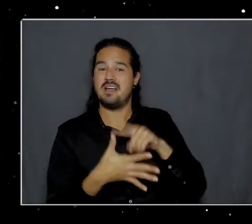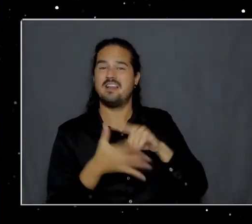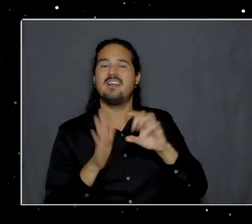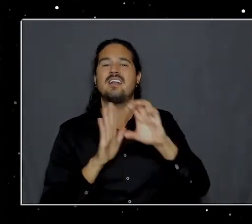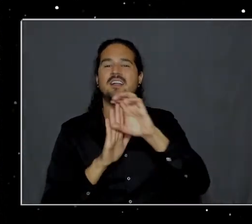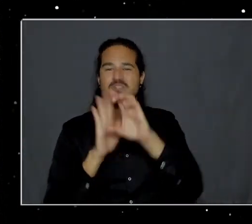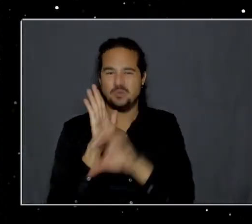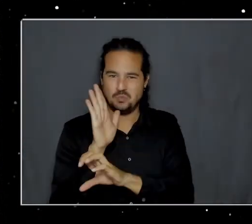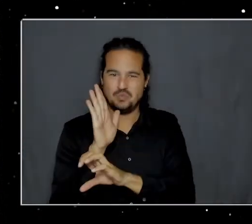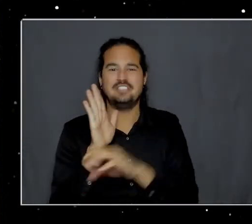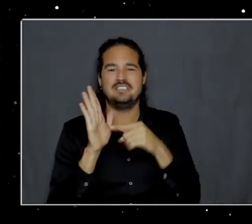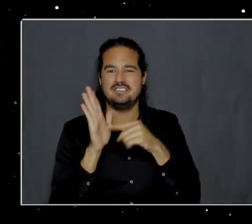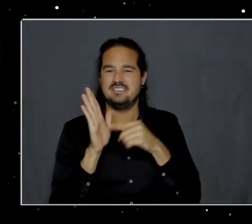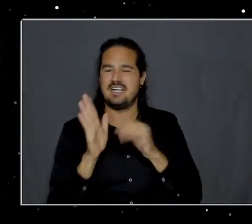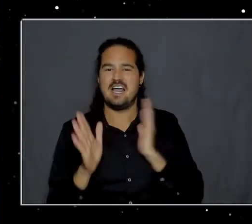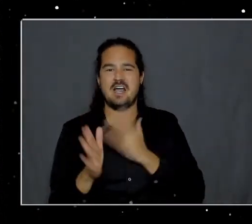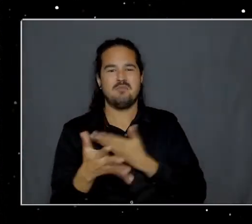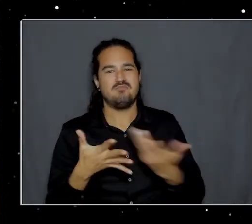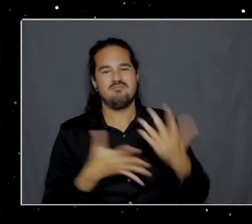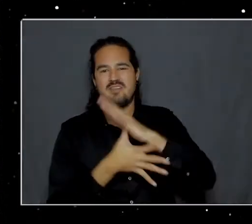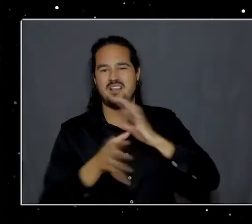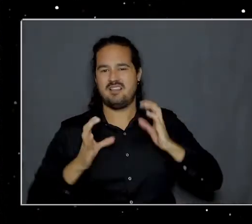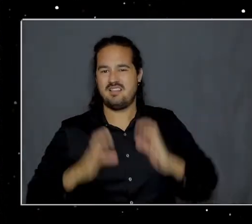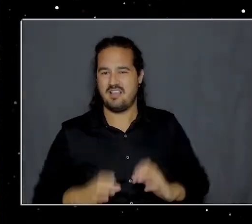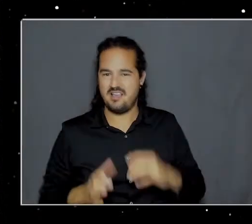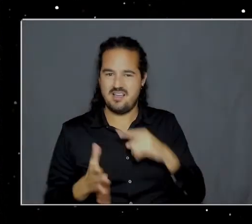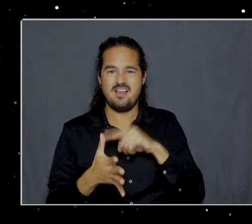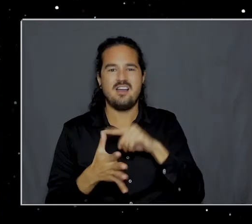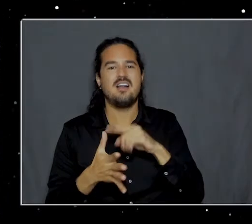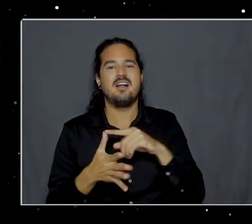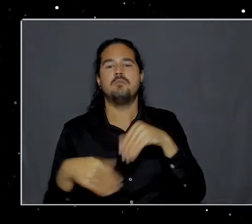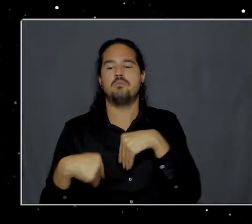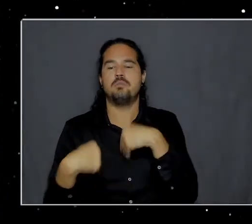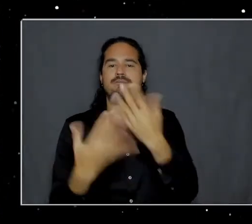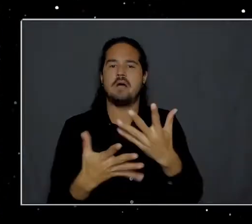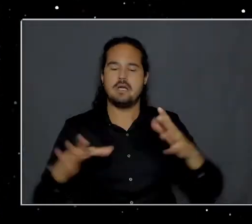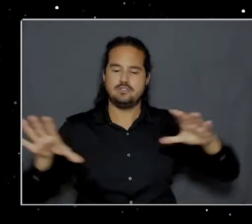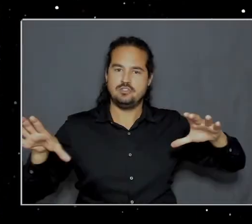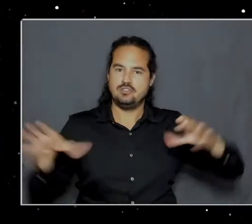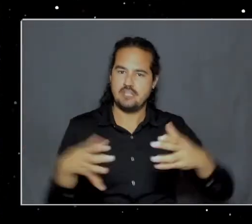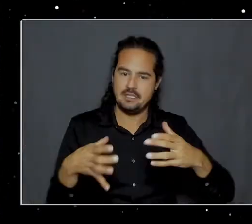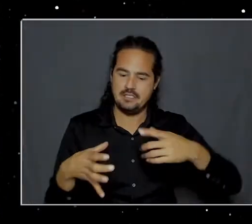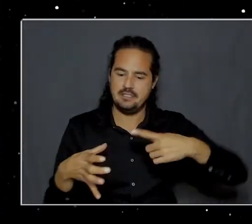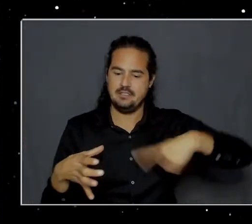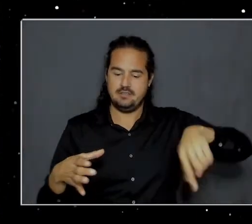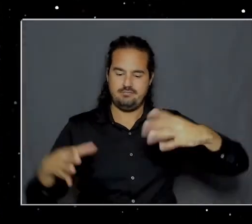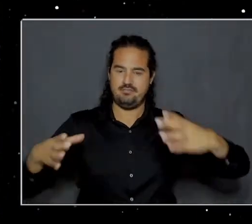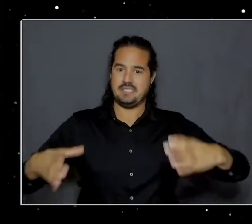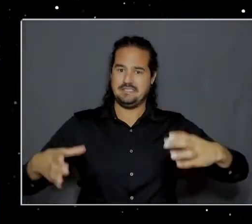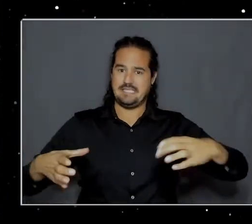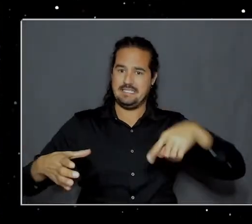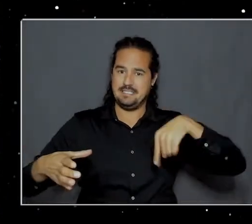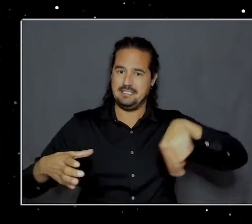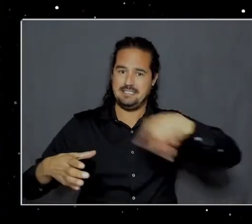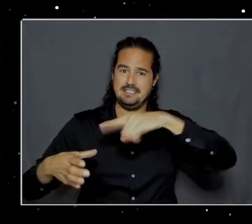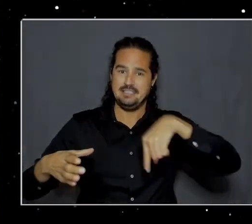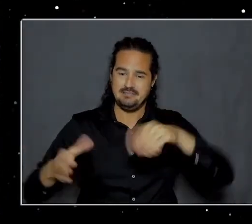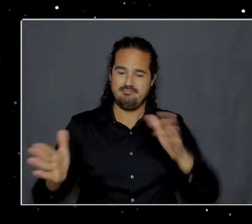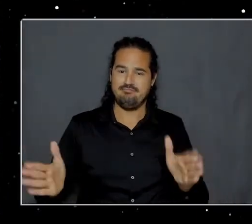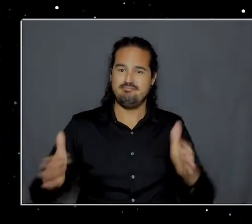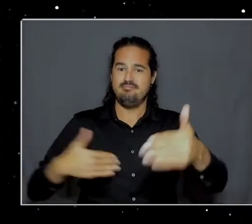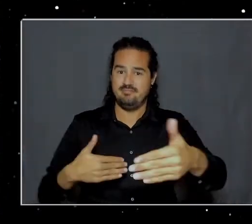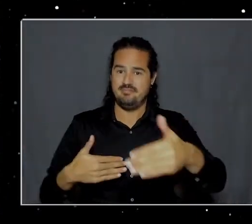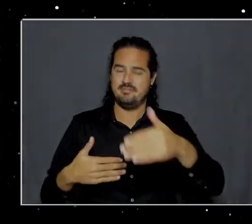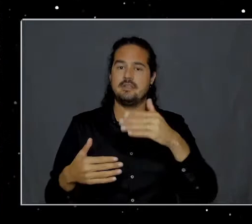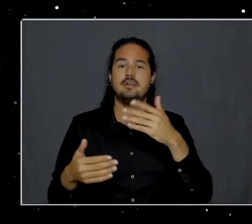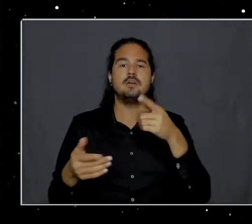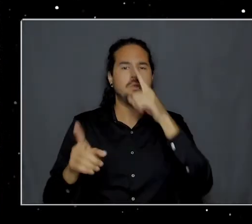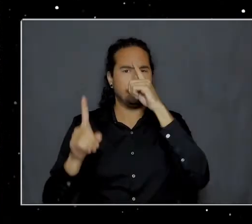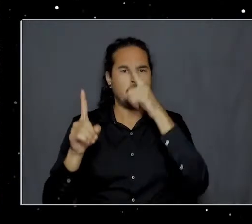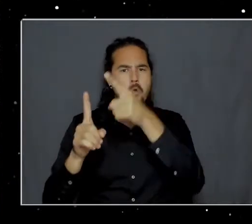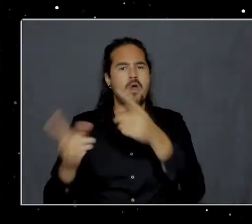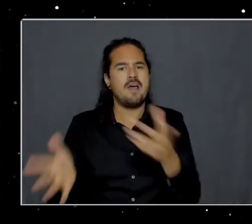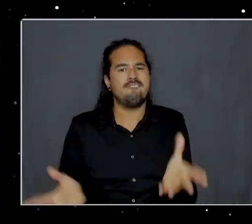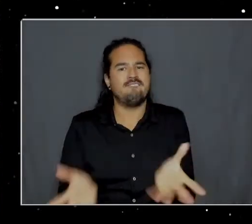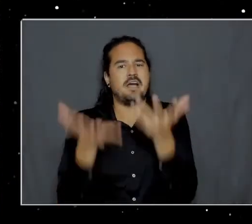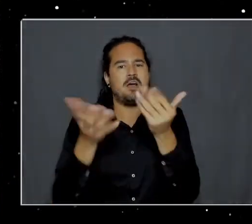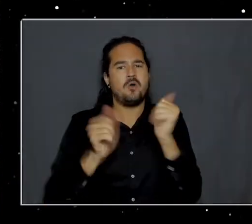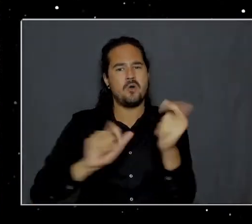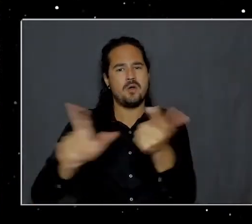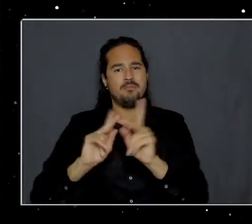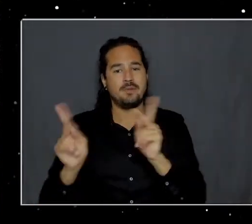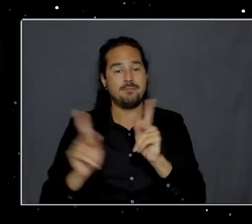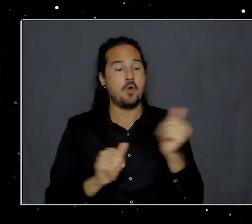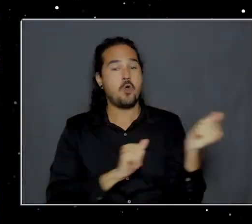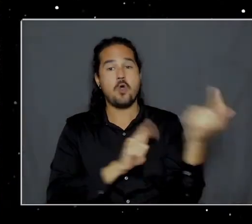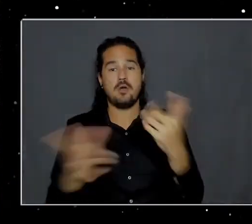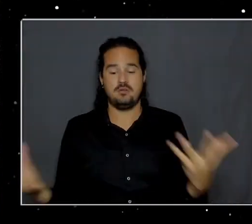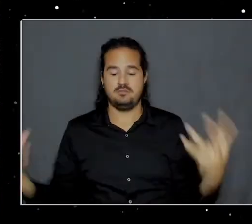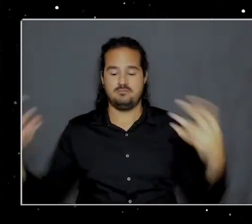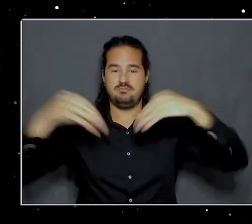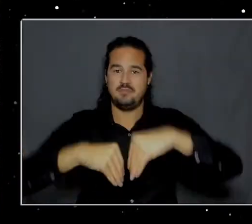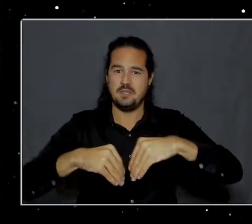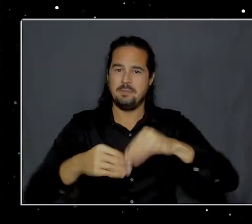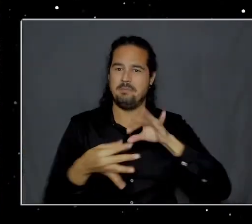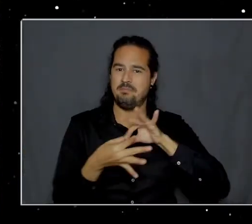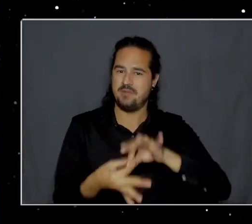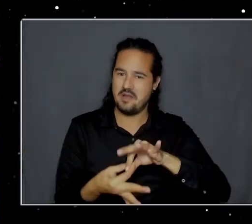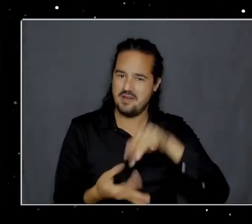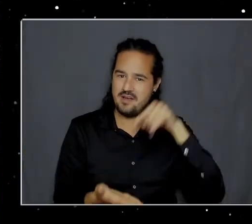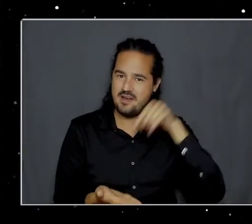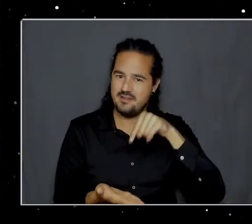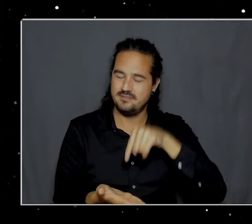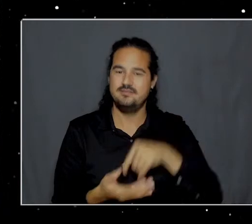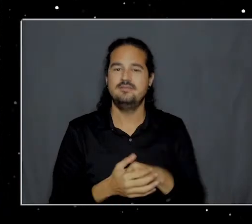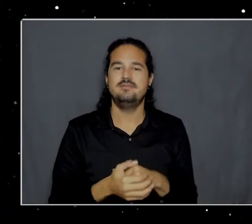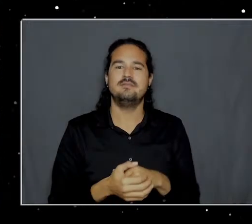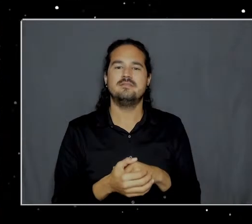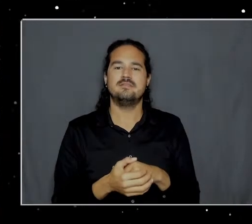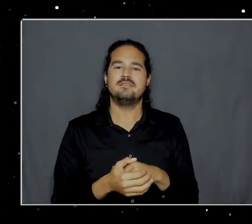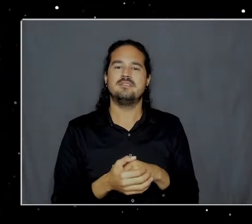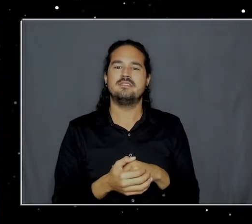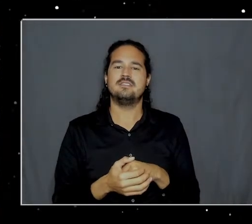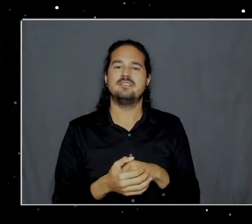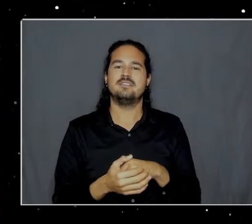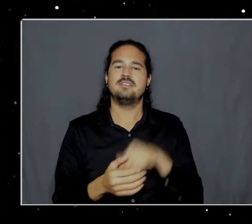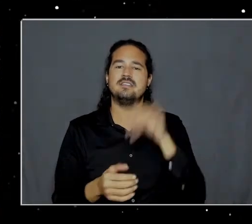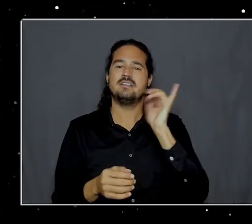MEAN IS THAT THERE'S A